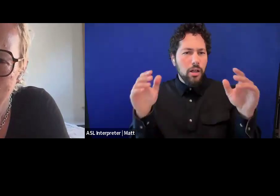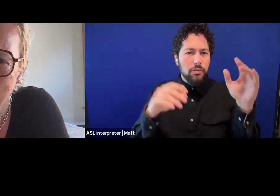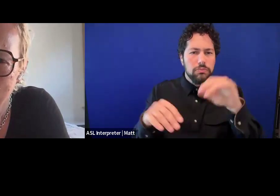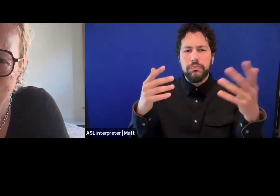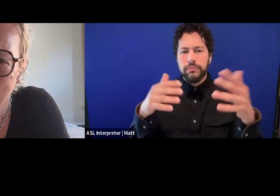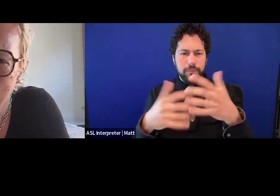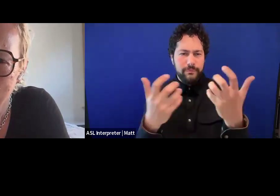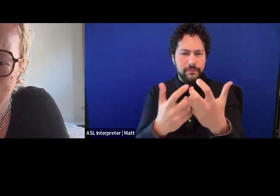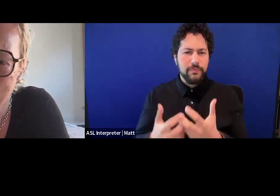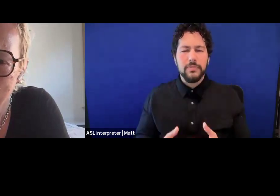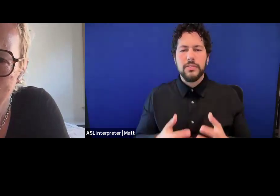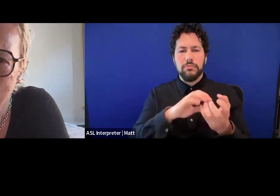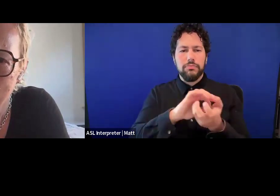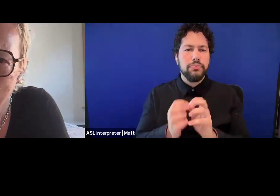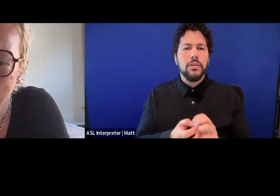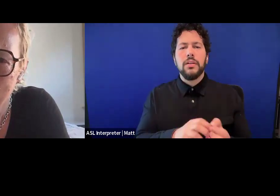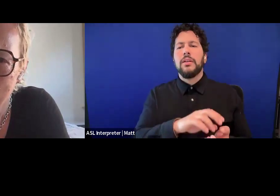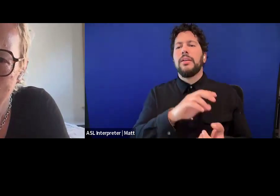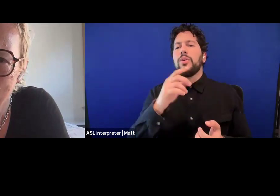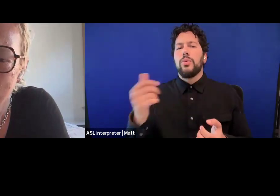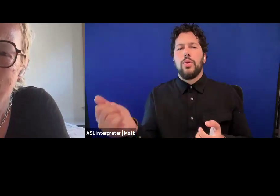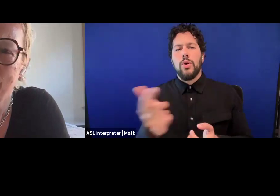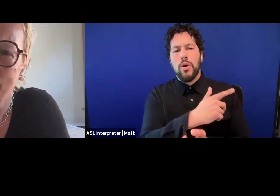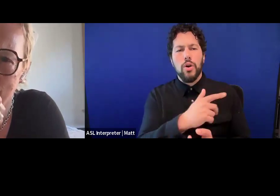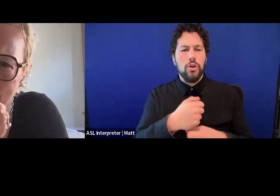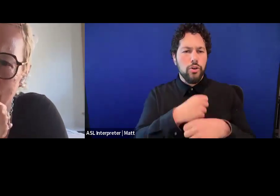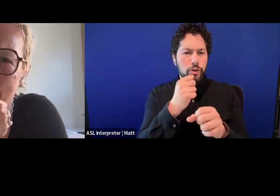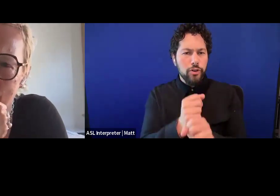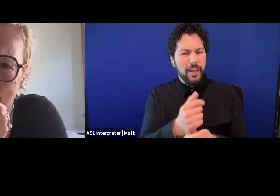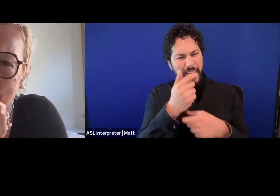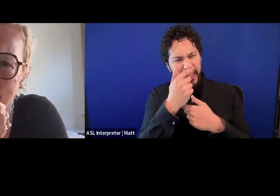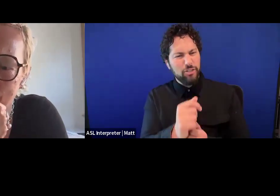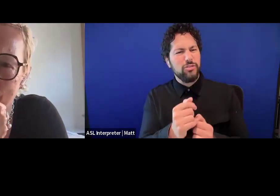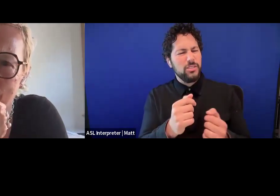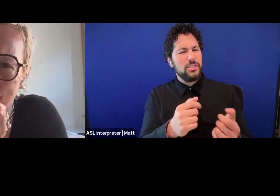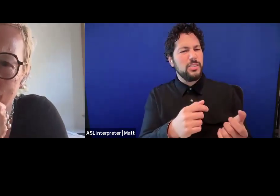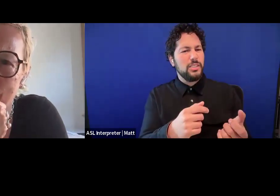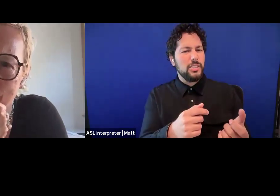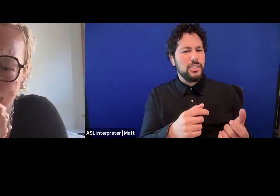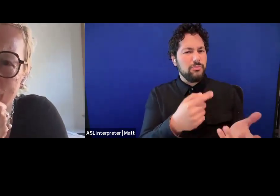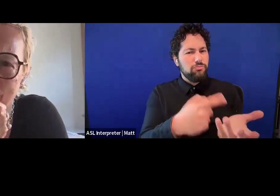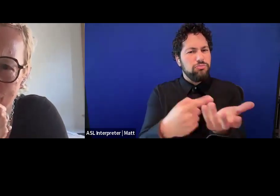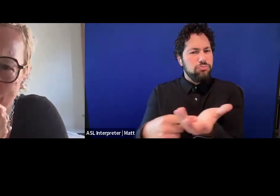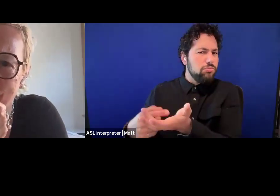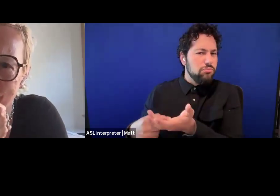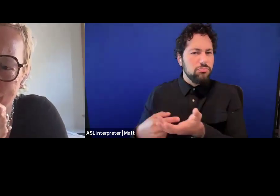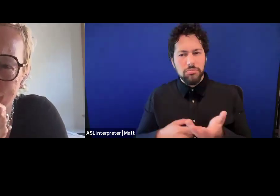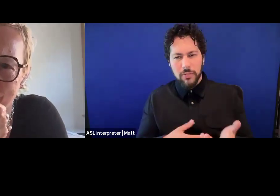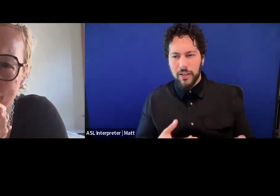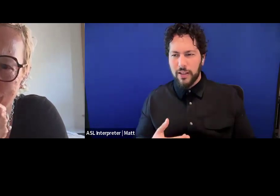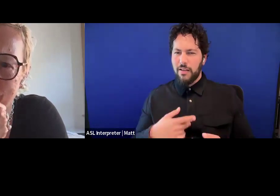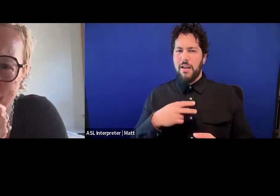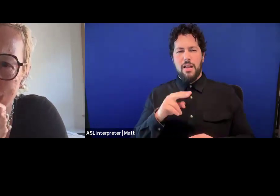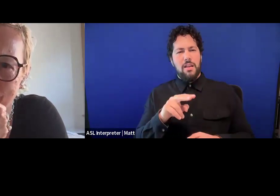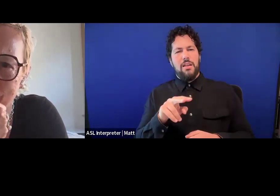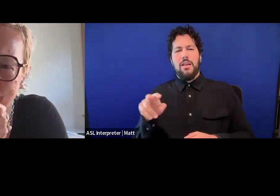like, actually do create a really interesting dialogue amongst yourselves that feels exciting and appropriate, and as Adele is saying,